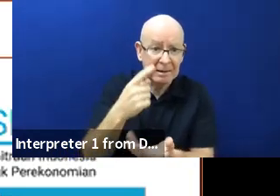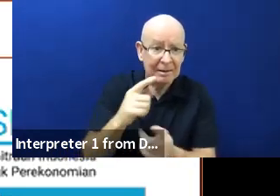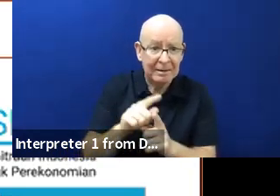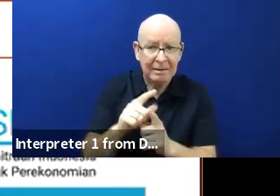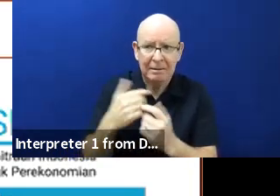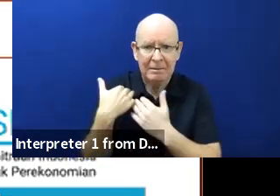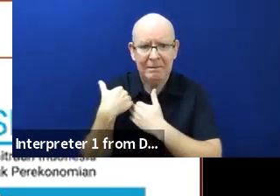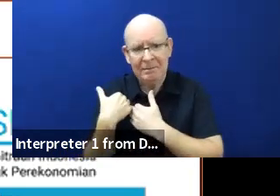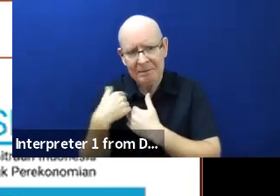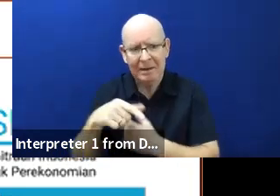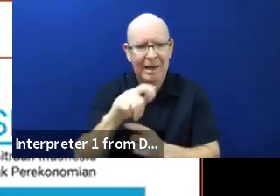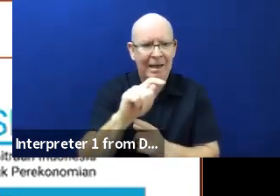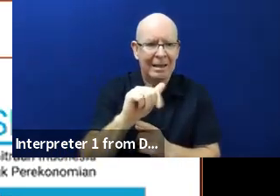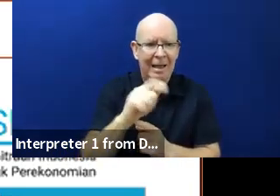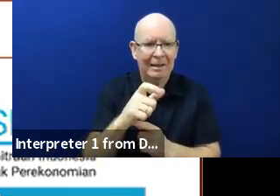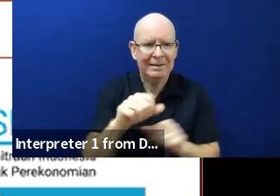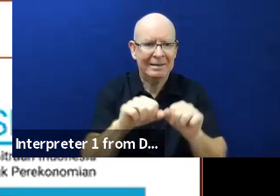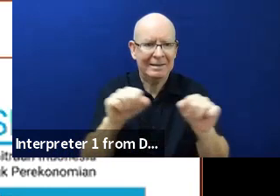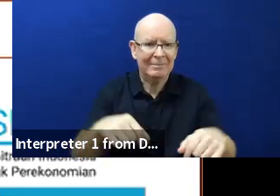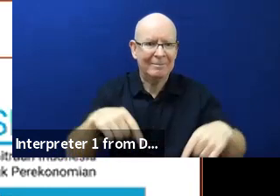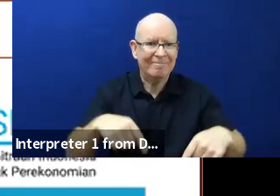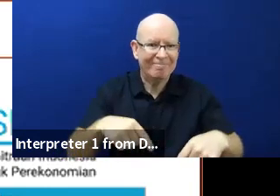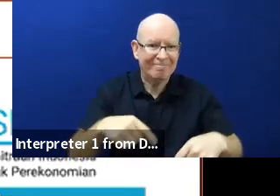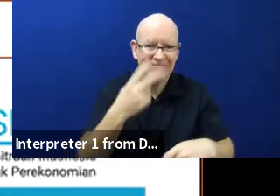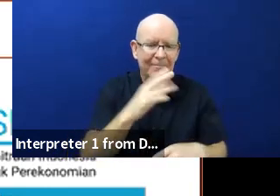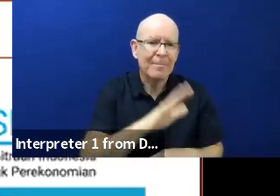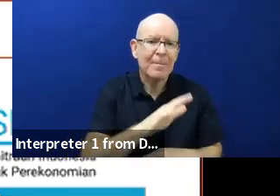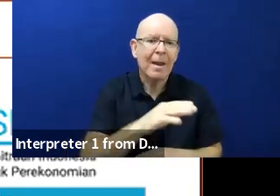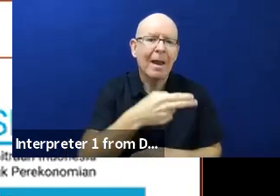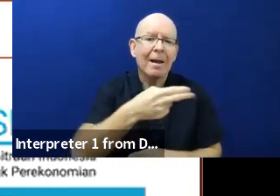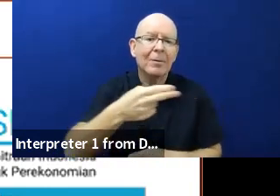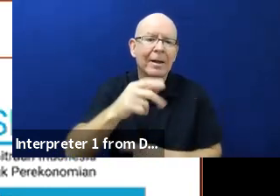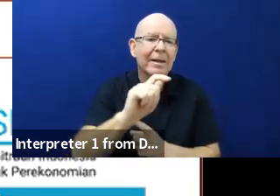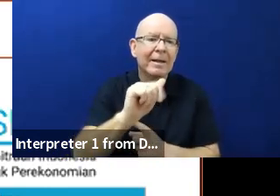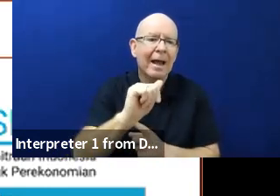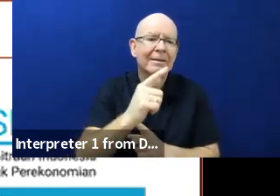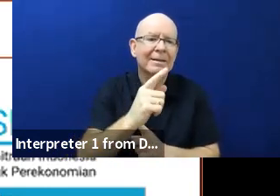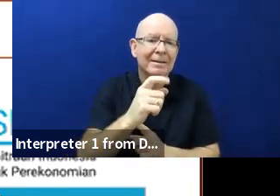formal economy and or would be purchasing good and services from merchants who actually pay taxes.